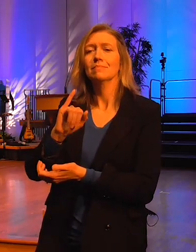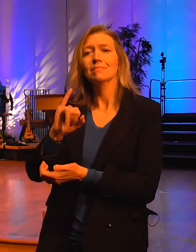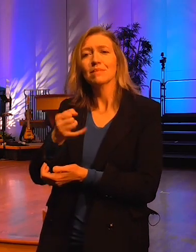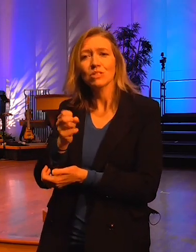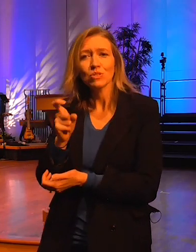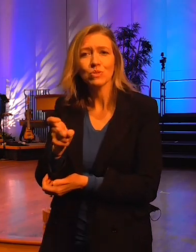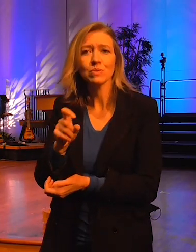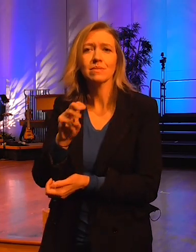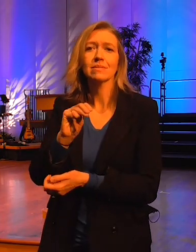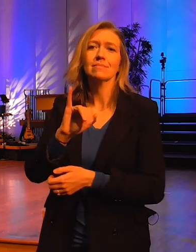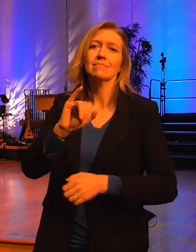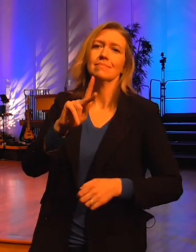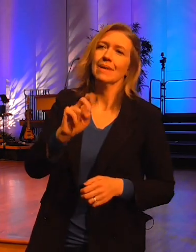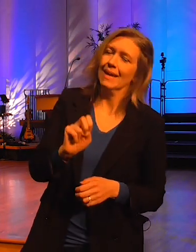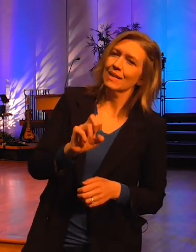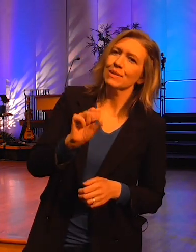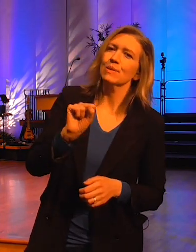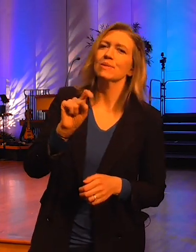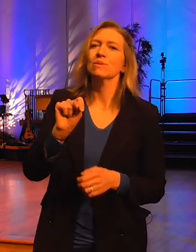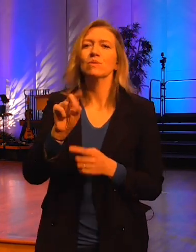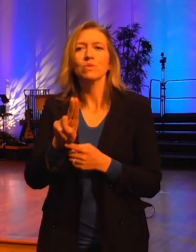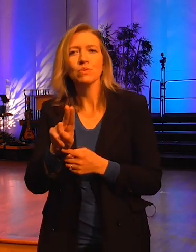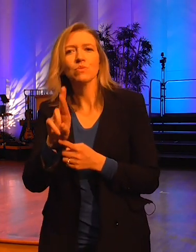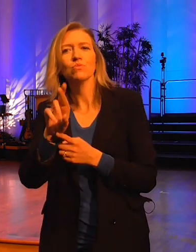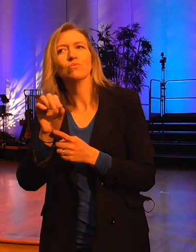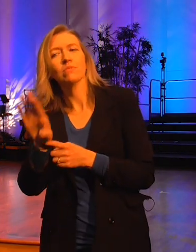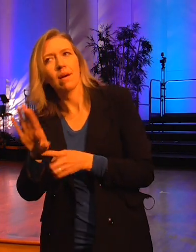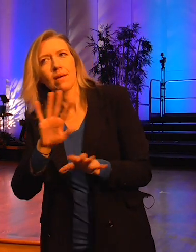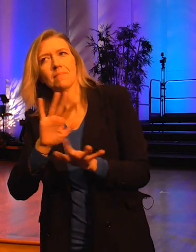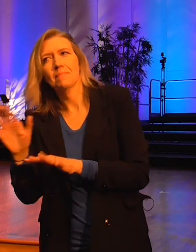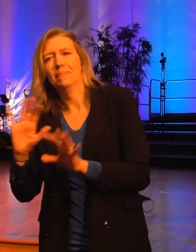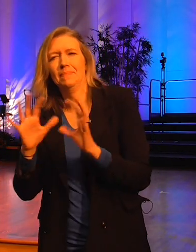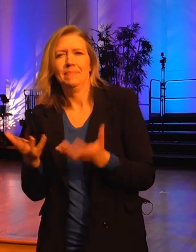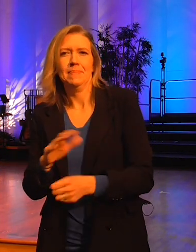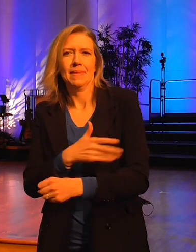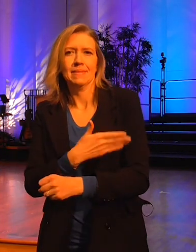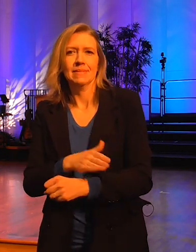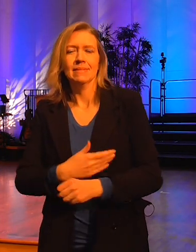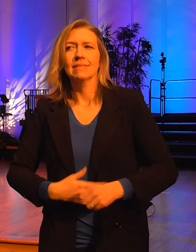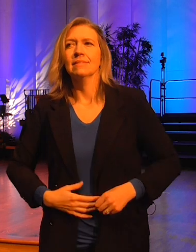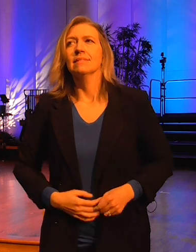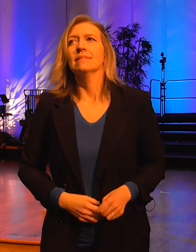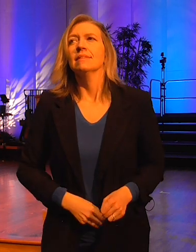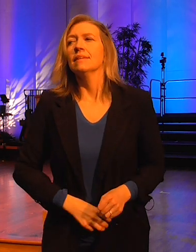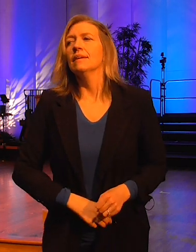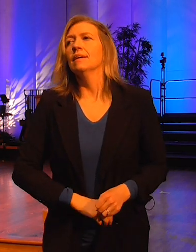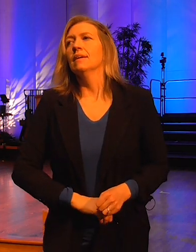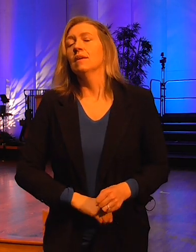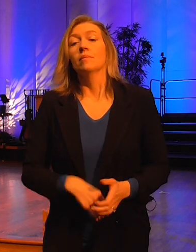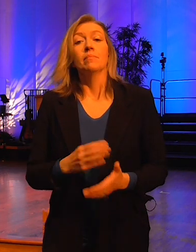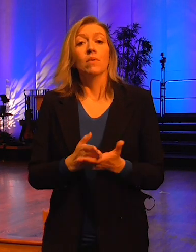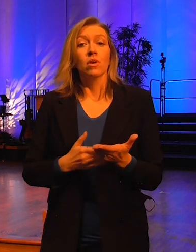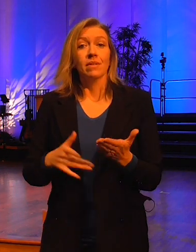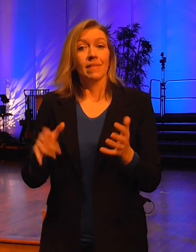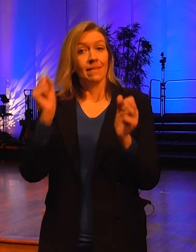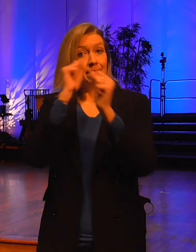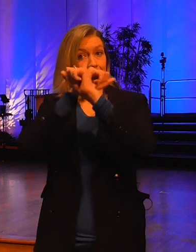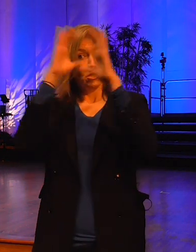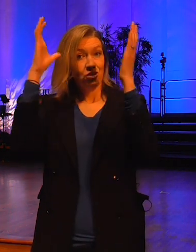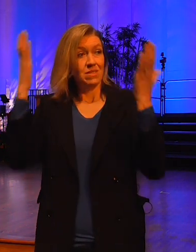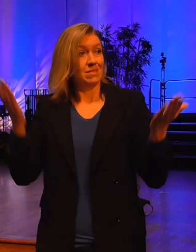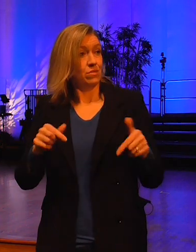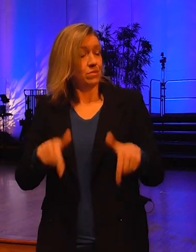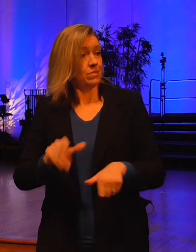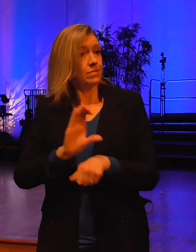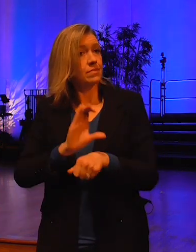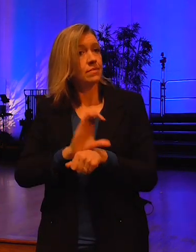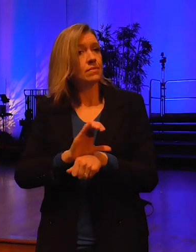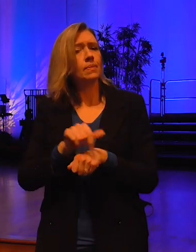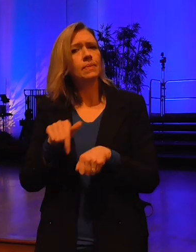Rob um our part of our vision here at Mile High church is that mile high can be a place either on